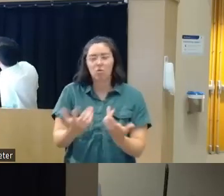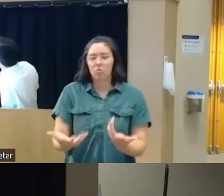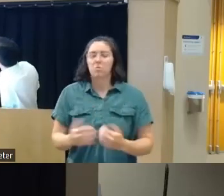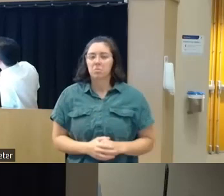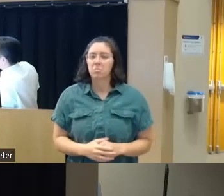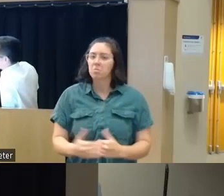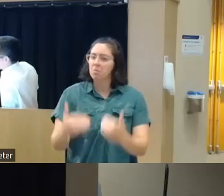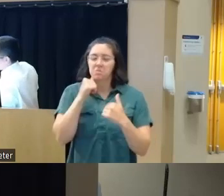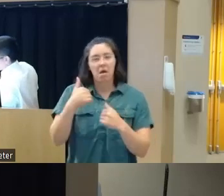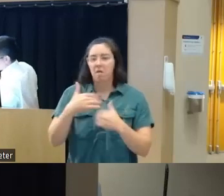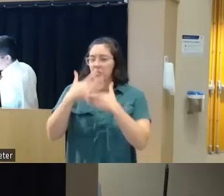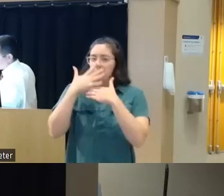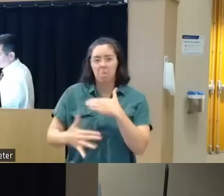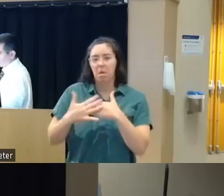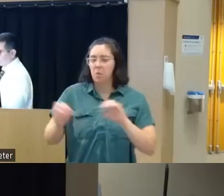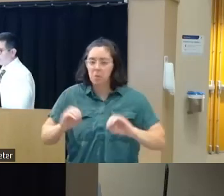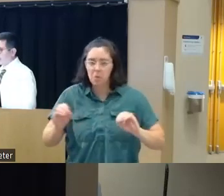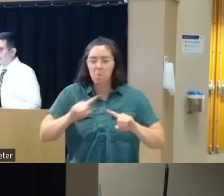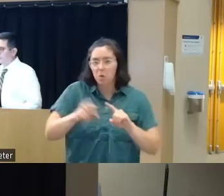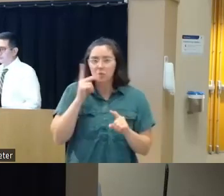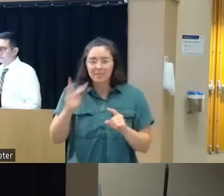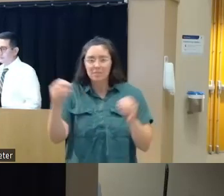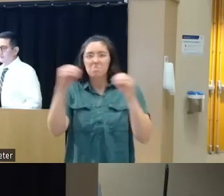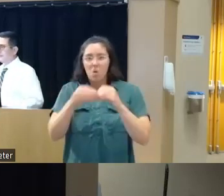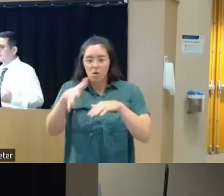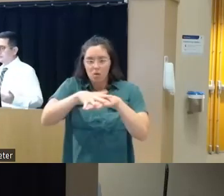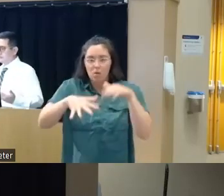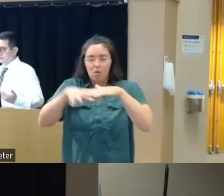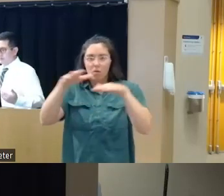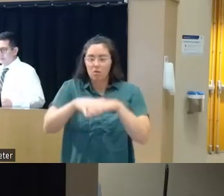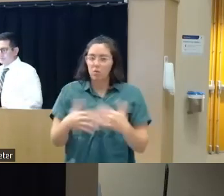image here but we can see vasculature with some really high resolution and that stuff was great